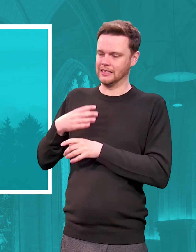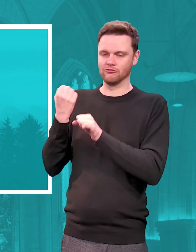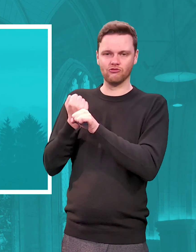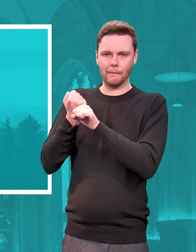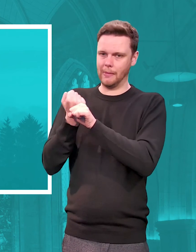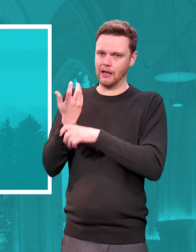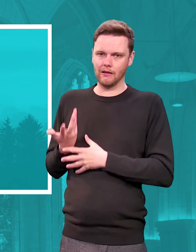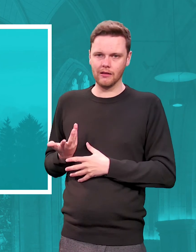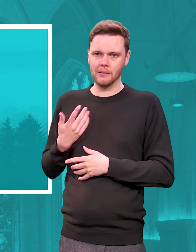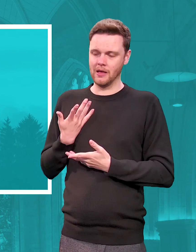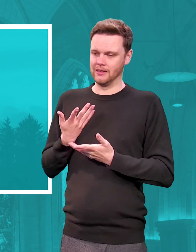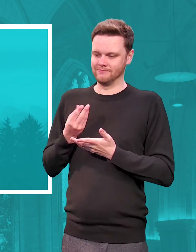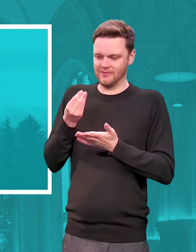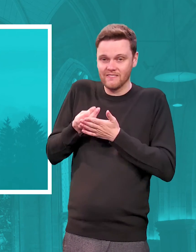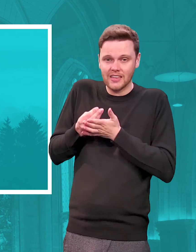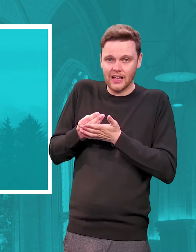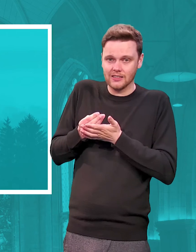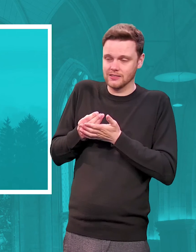with very limited financial resources to deal with it.